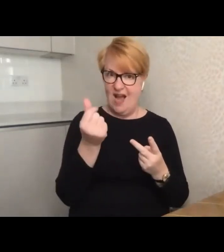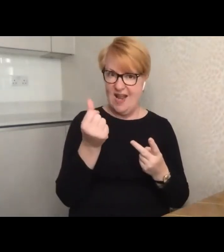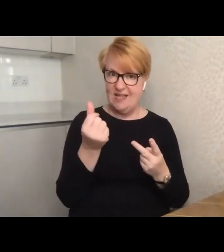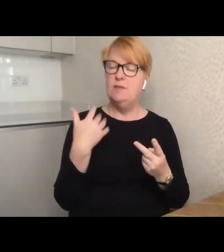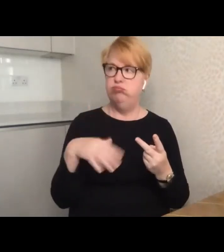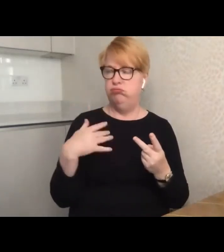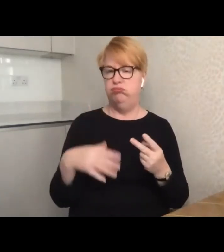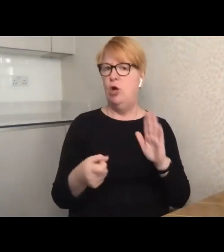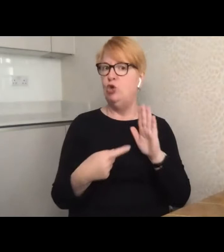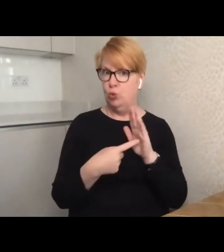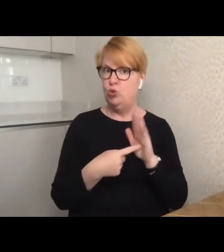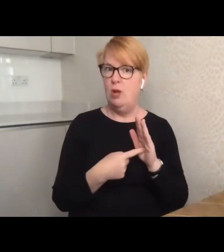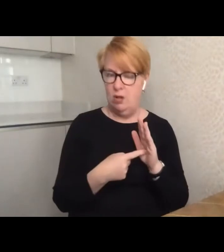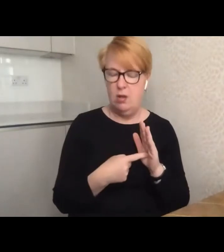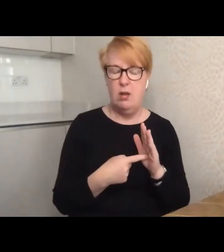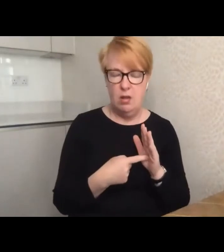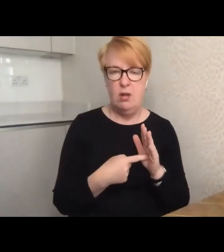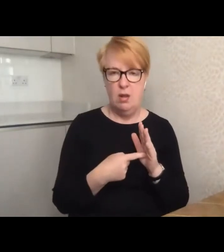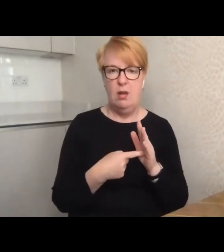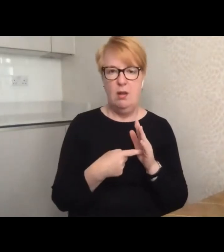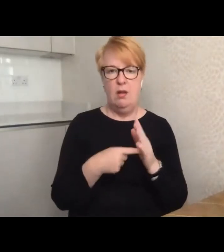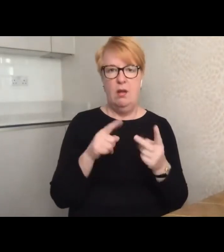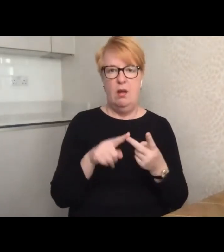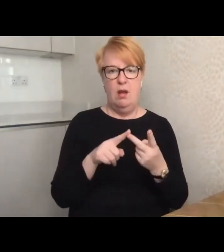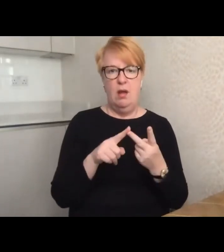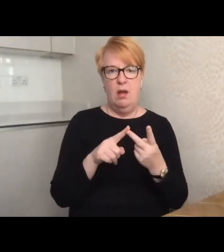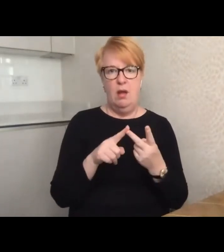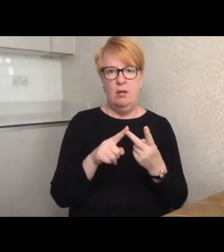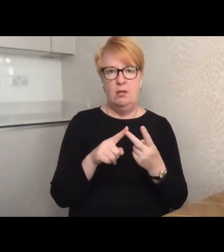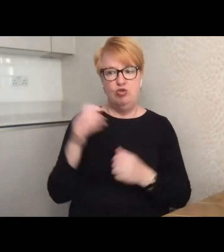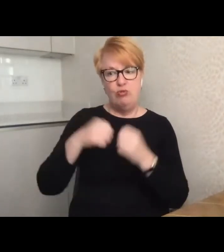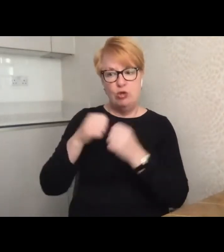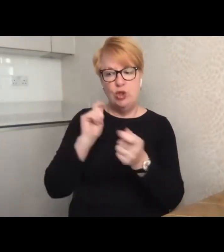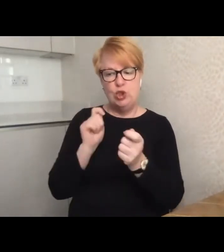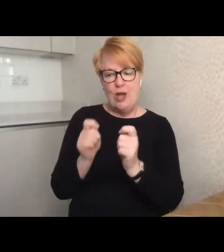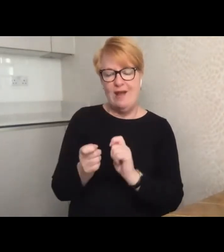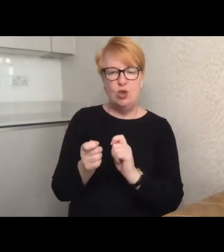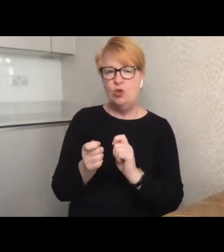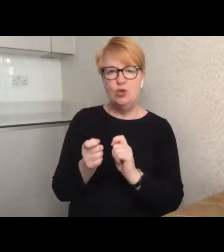It's obviously an invisible element of structural change within arts organisations and projects.